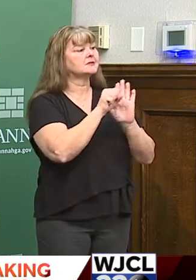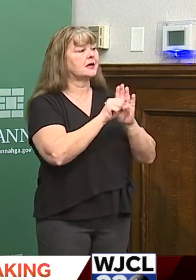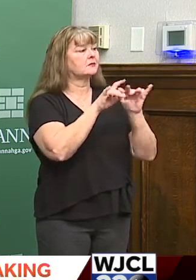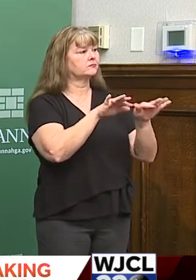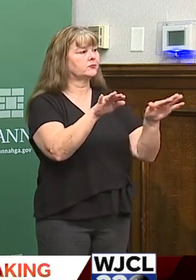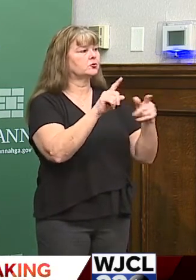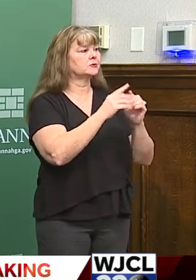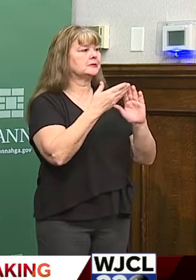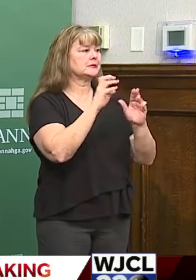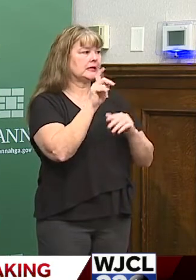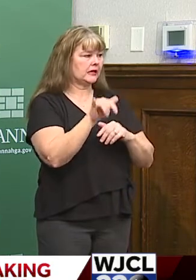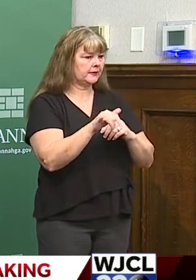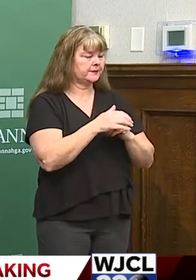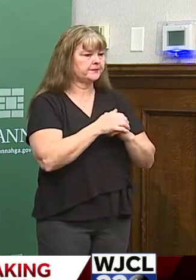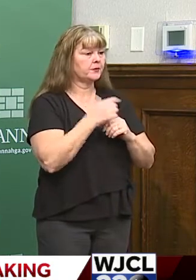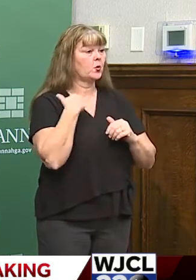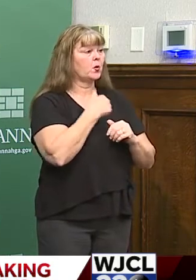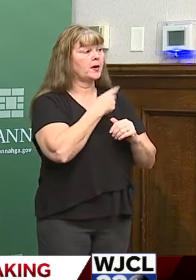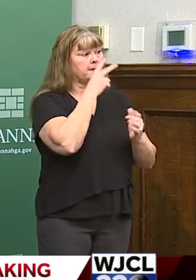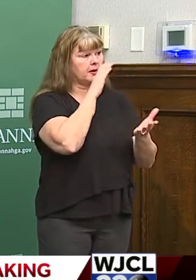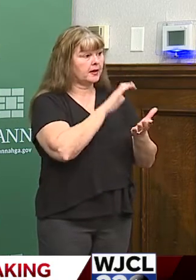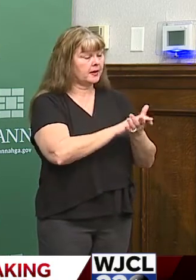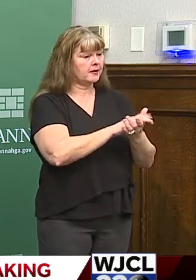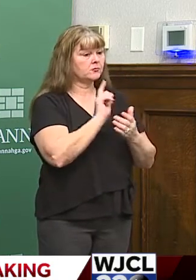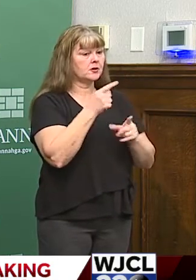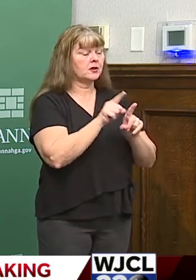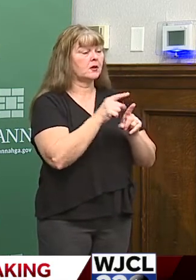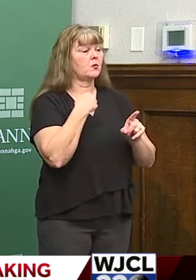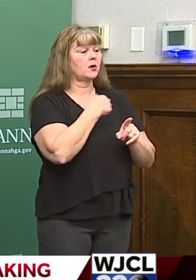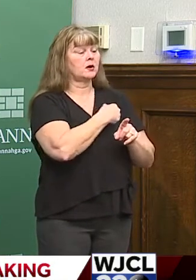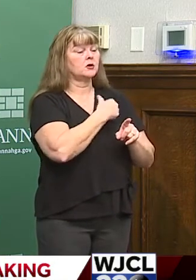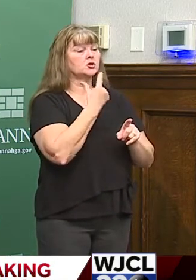WHICH MEANS IT GOES TO THE STATE AND THE STATE DIVVIES IT UP TO CITIES.